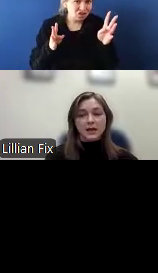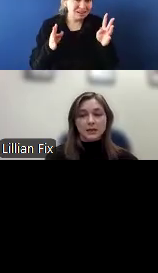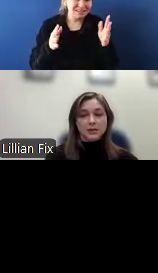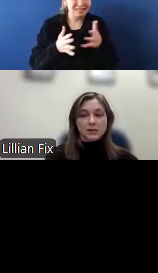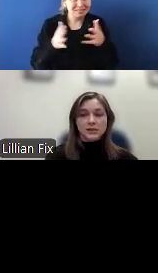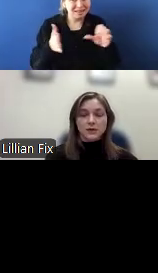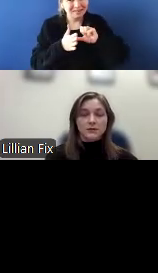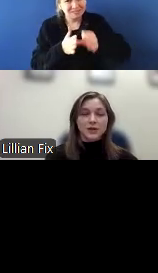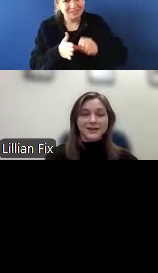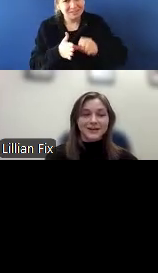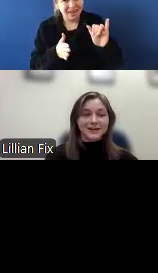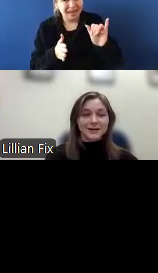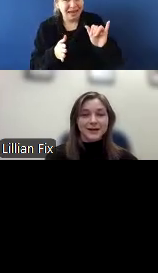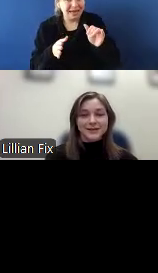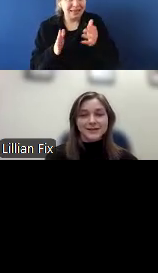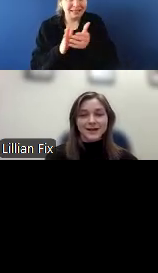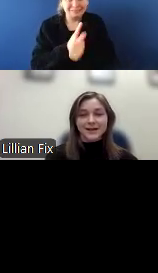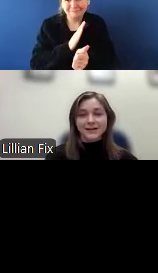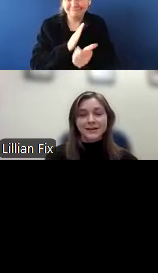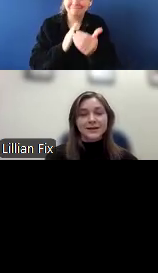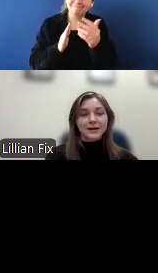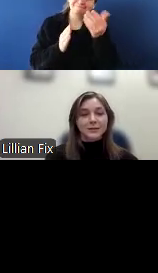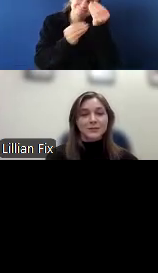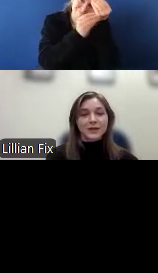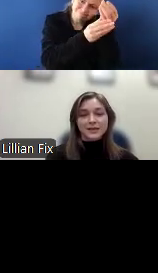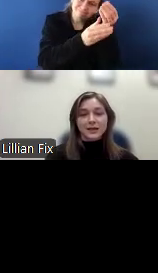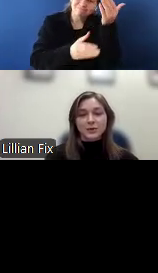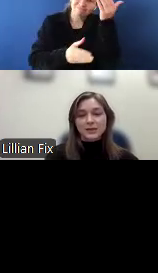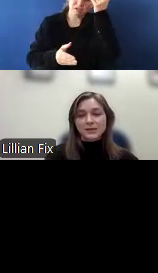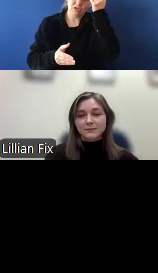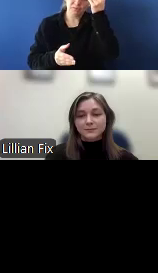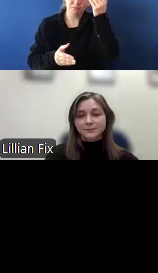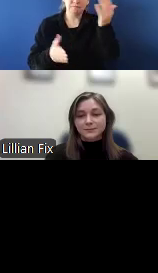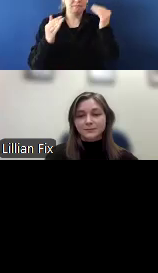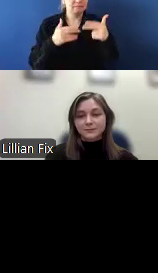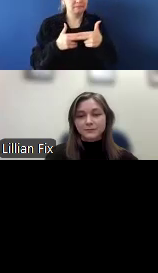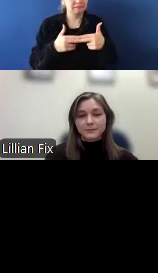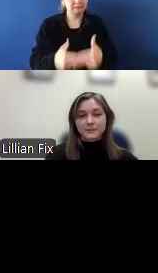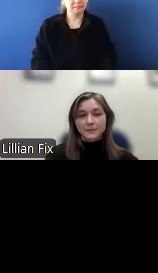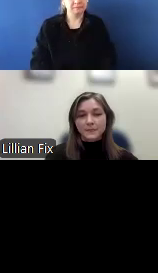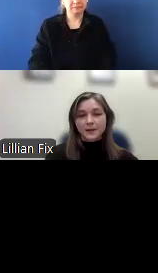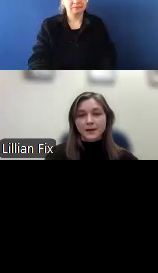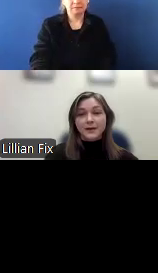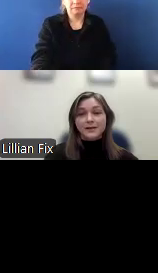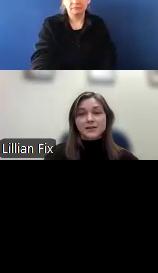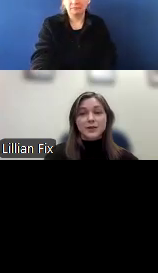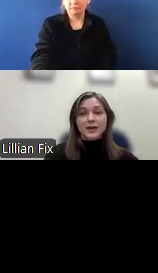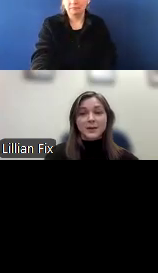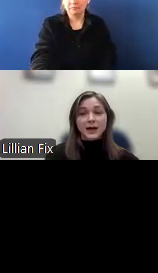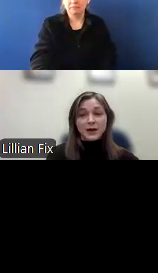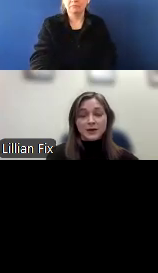on AI literacy, so I've called it out here on the slide. Next slide, please. So with that